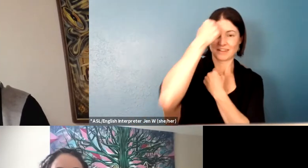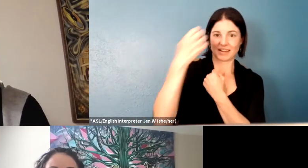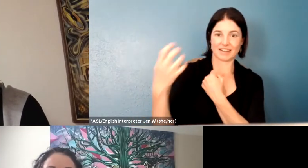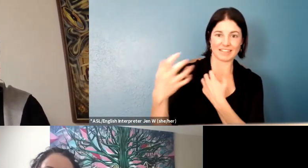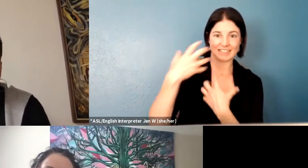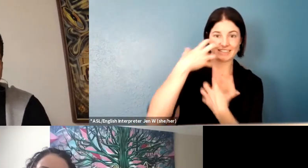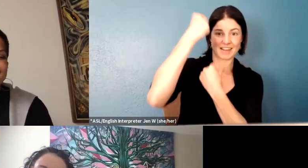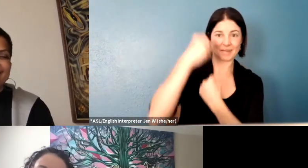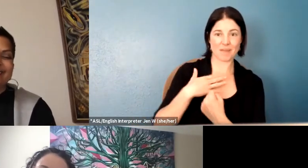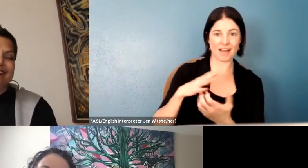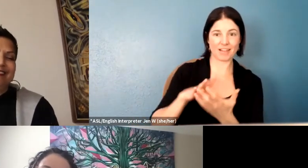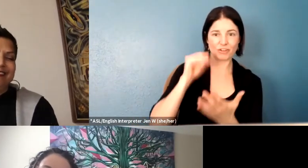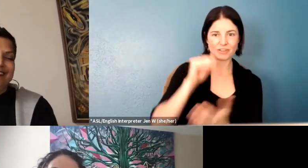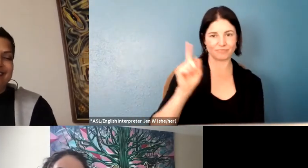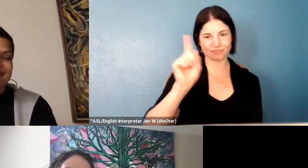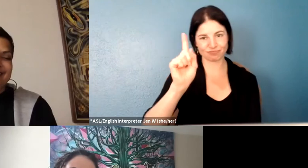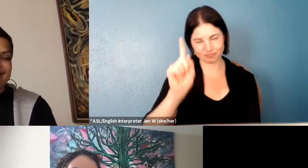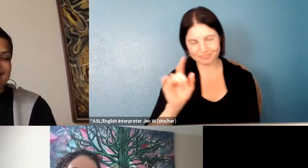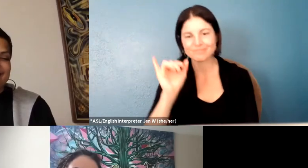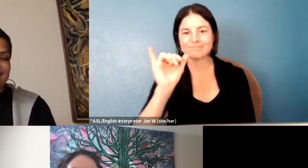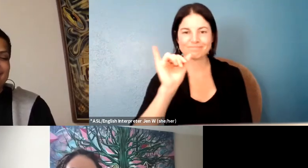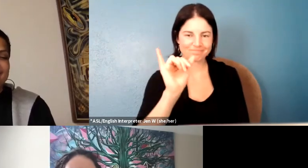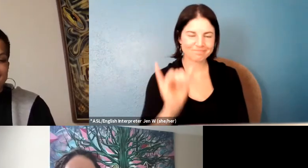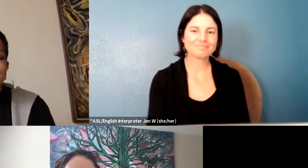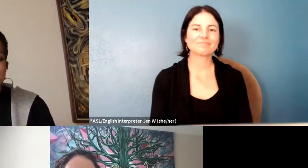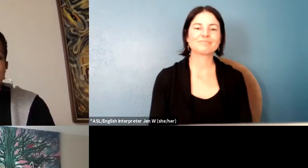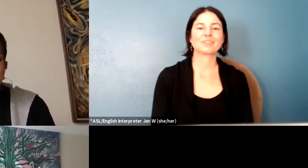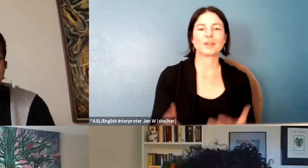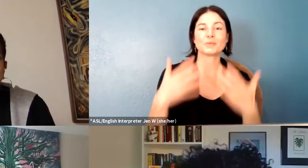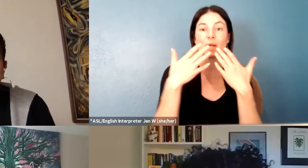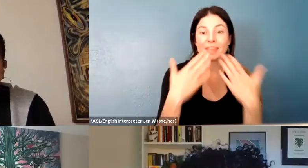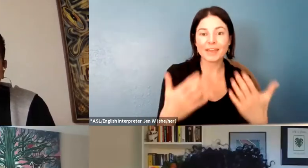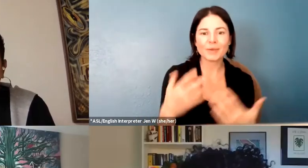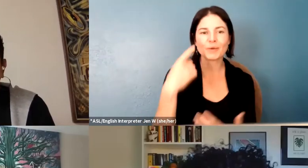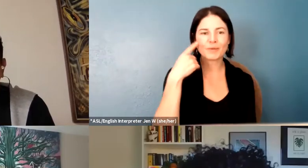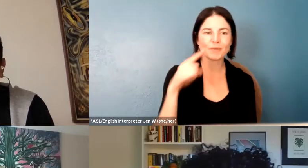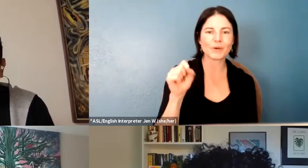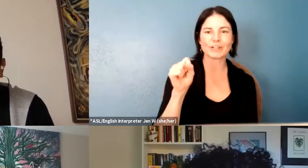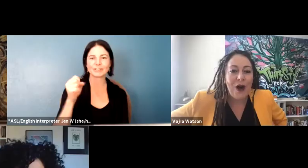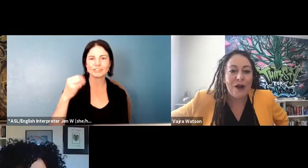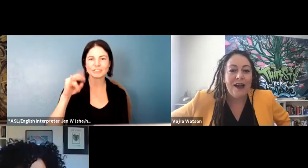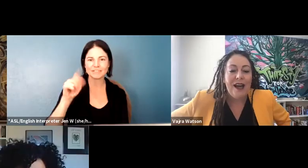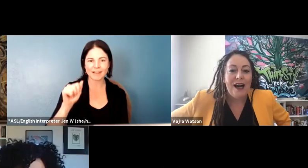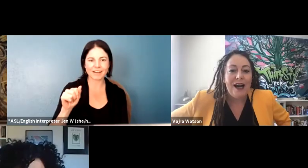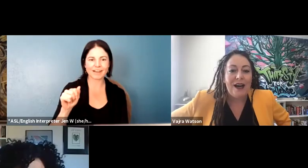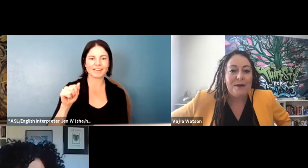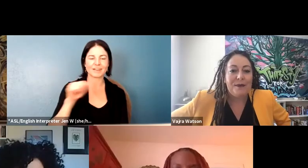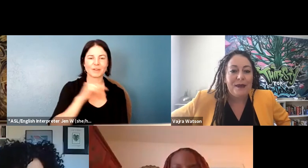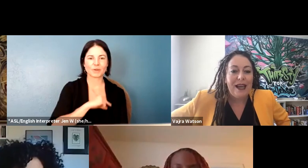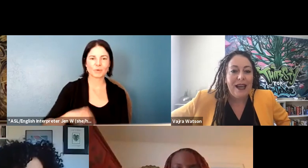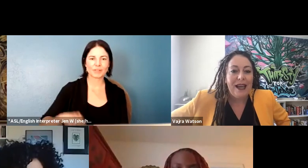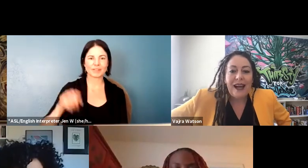into the space that Shiva and Queen Medina so we can talk and